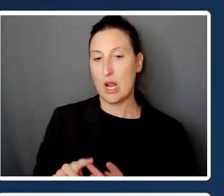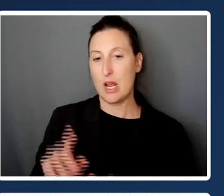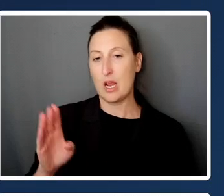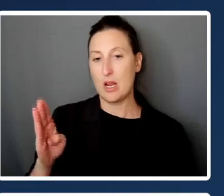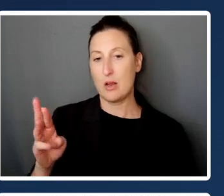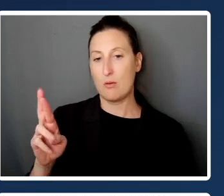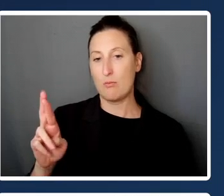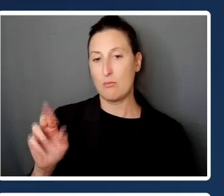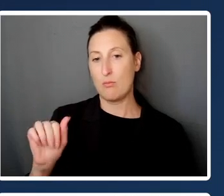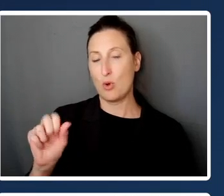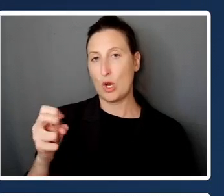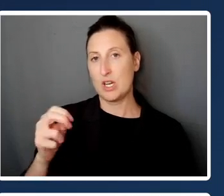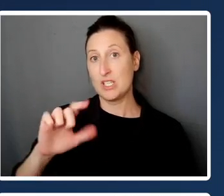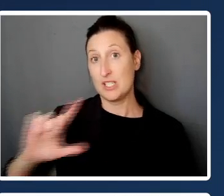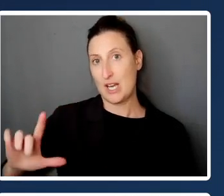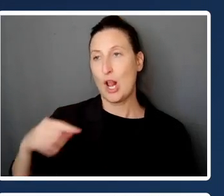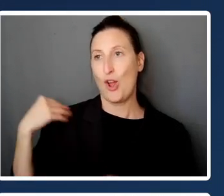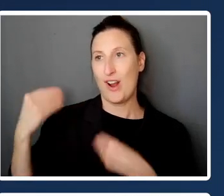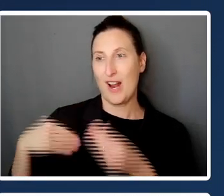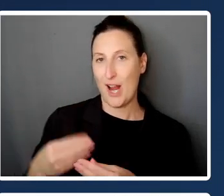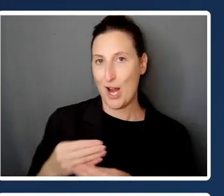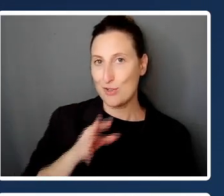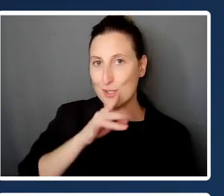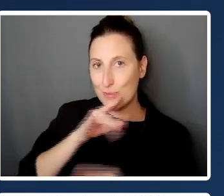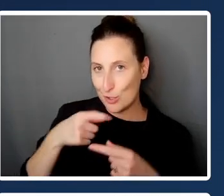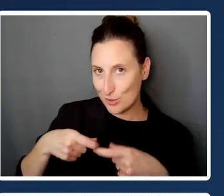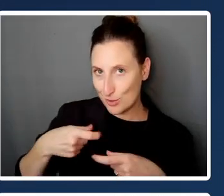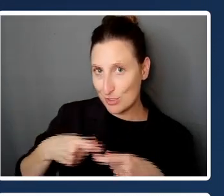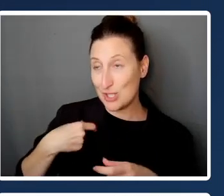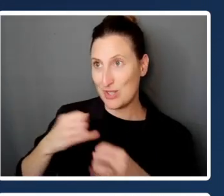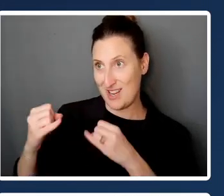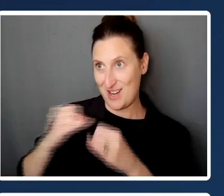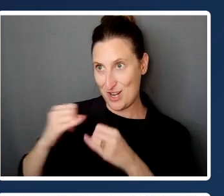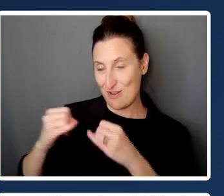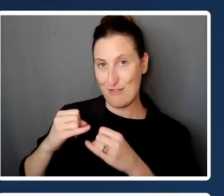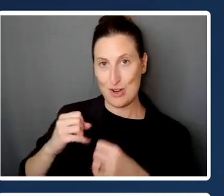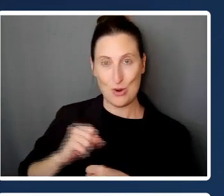be able to interview the owners Sandra Rios and Adolfo Mendez because their families also